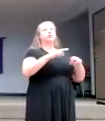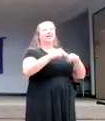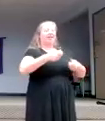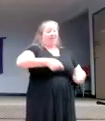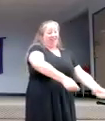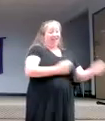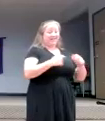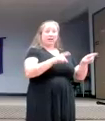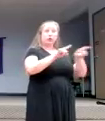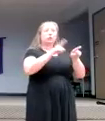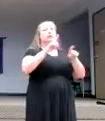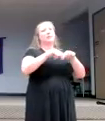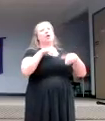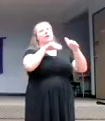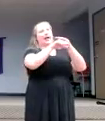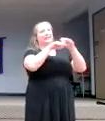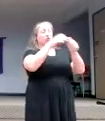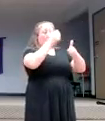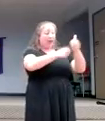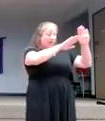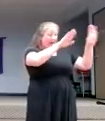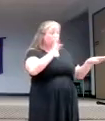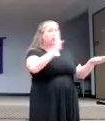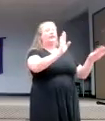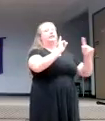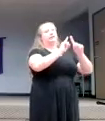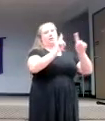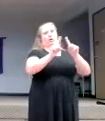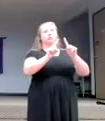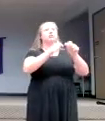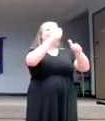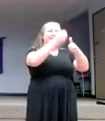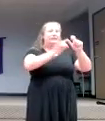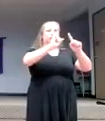will be treated differently on a case-by-case basis. But it's also important to note for